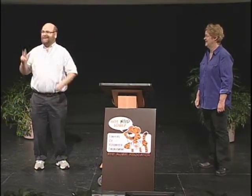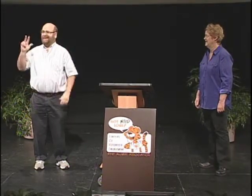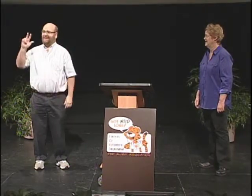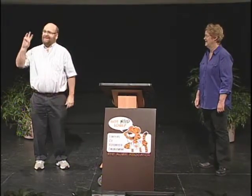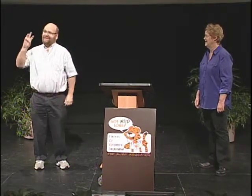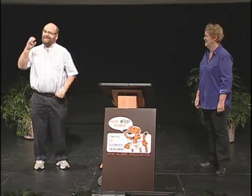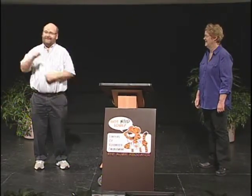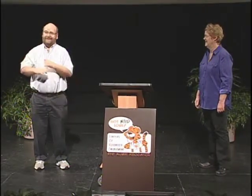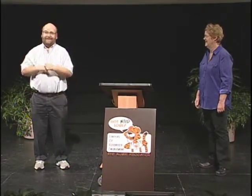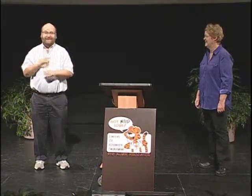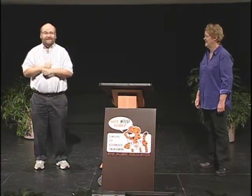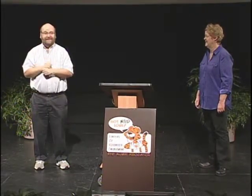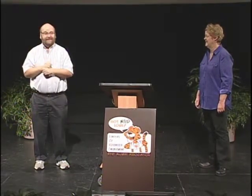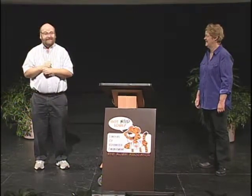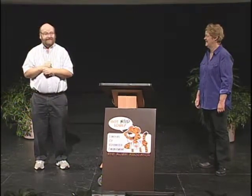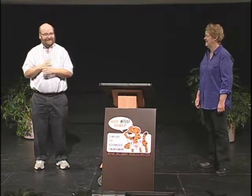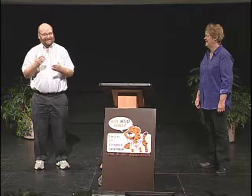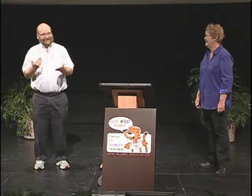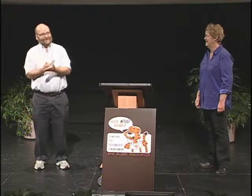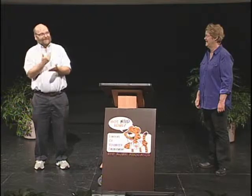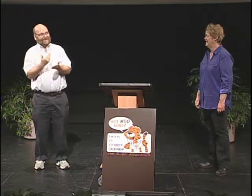and I've worked here for 36 years.